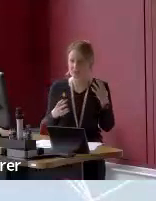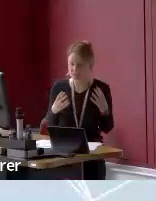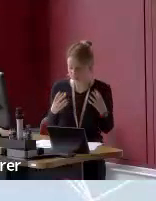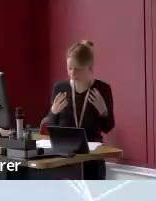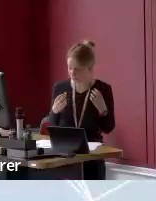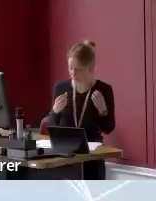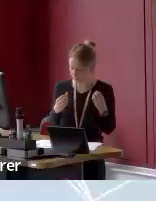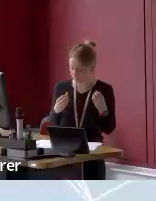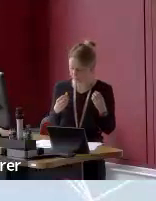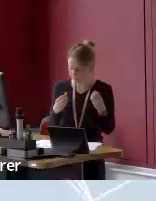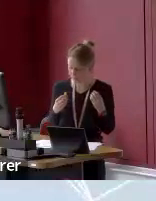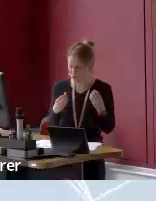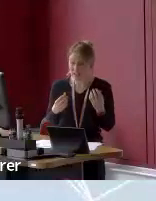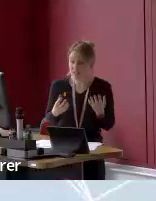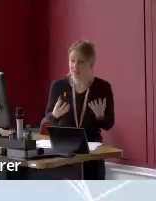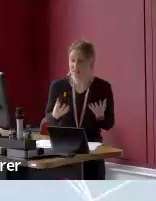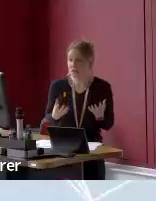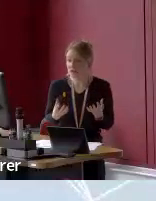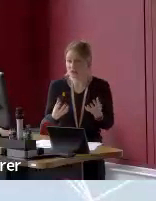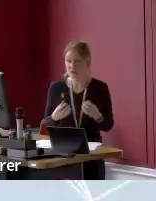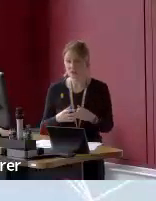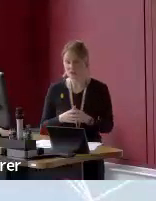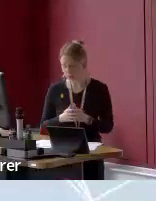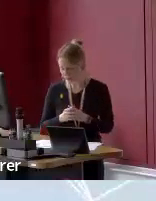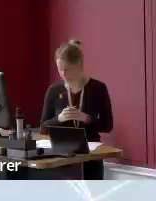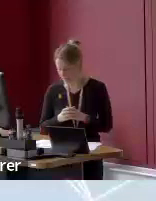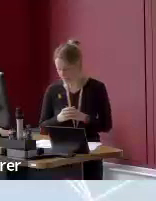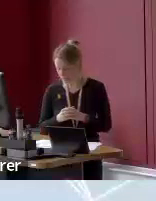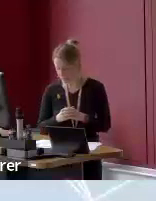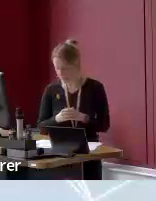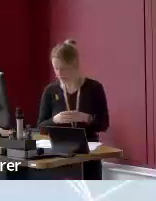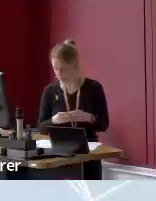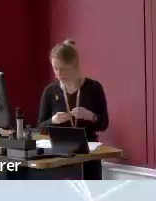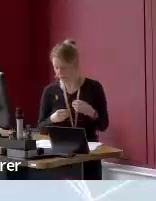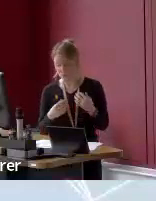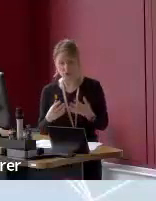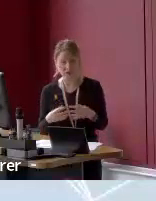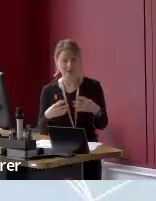a piece of work where trying something new with public engagement turned out to be very rewarding